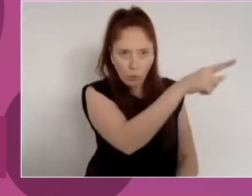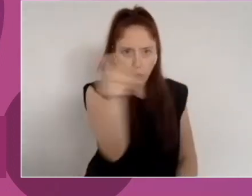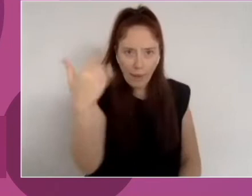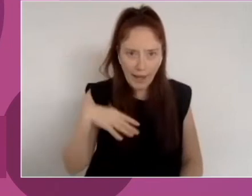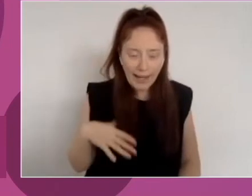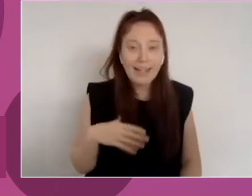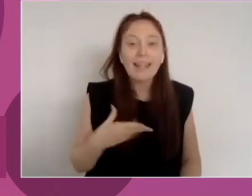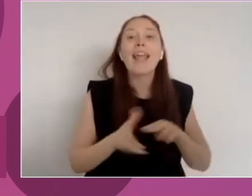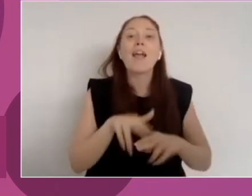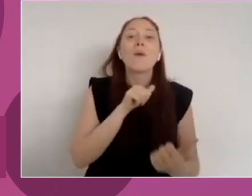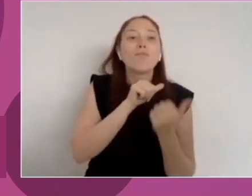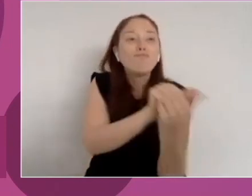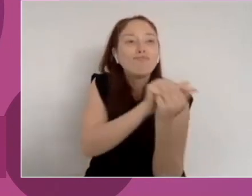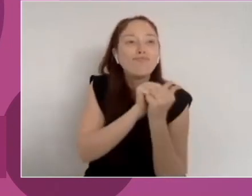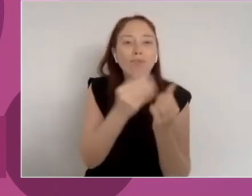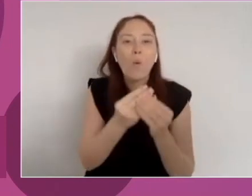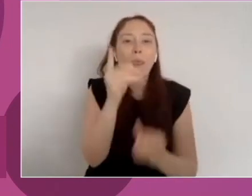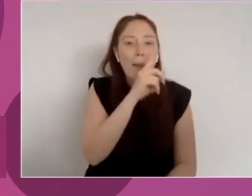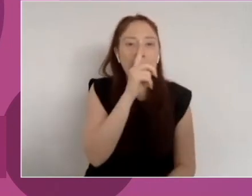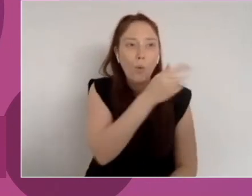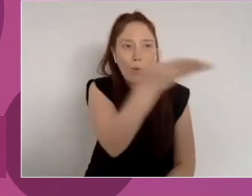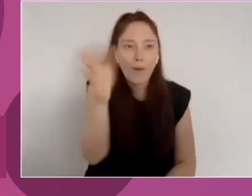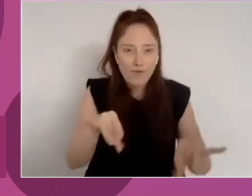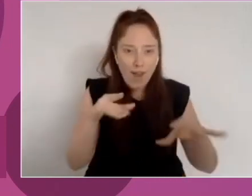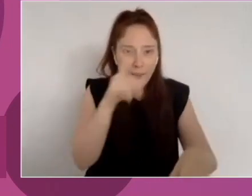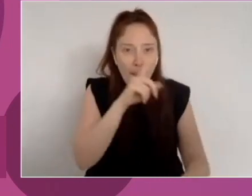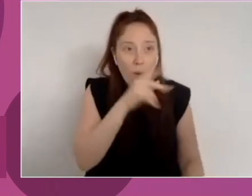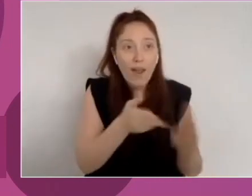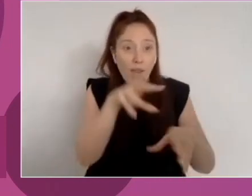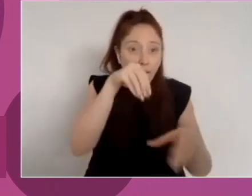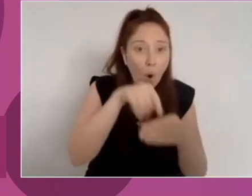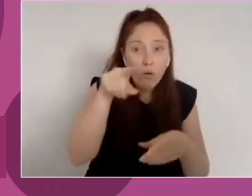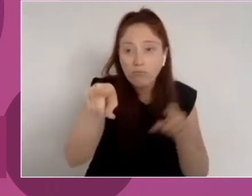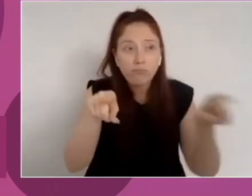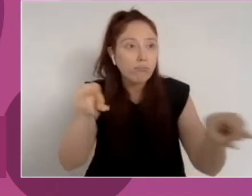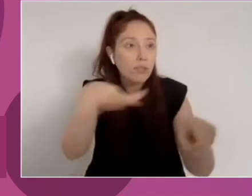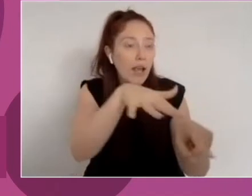with Australians, if they are contributing, if we are seeding the central point to their voices.